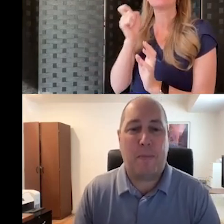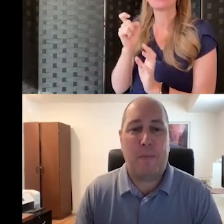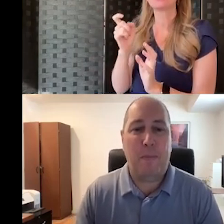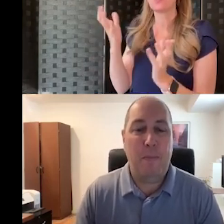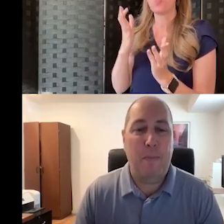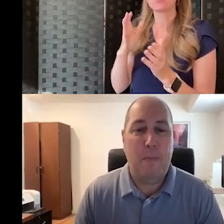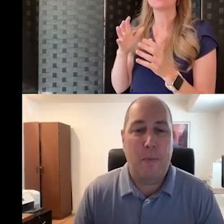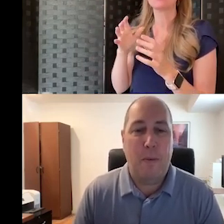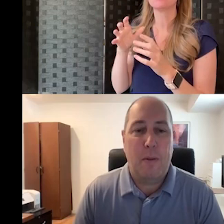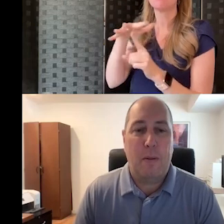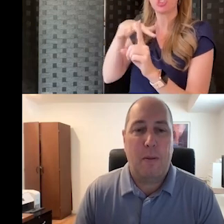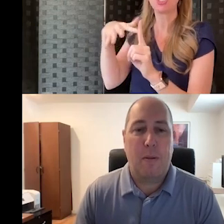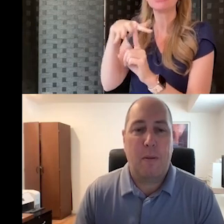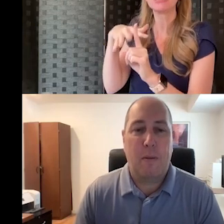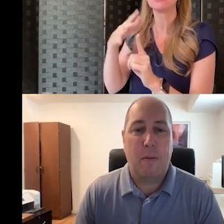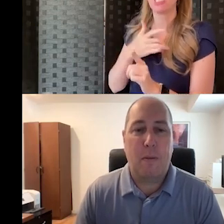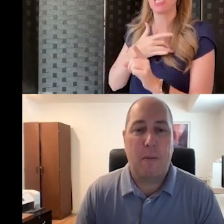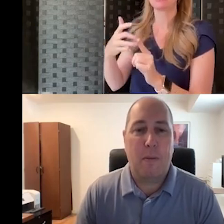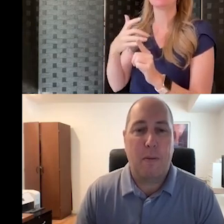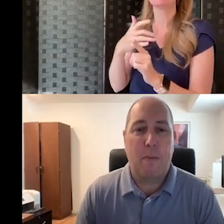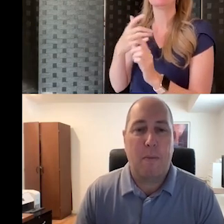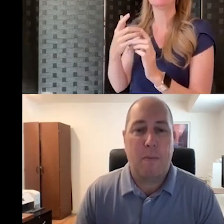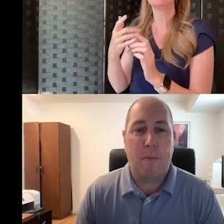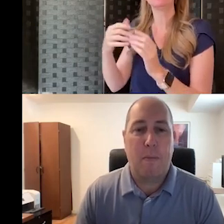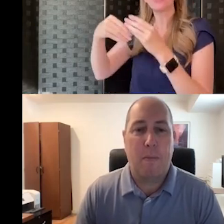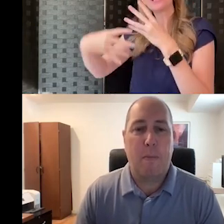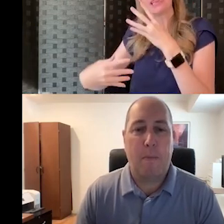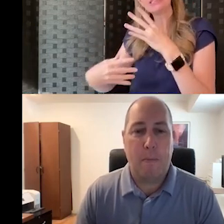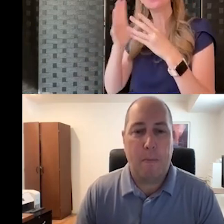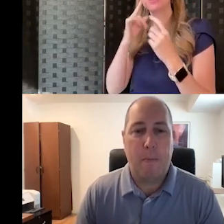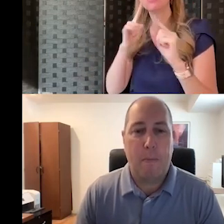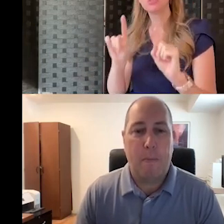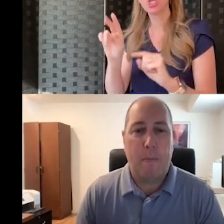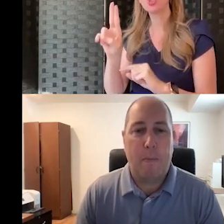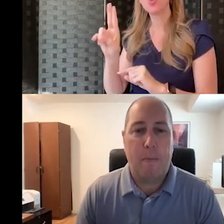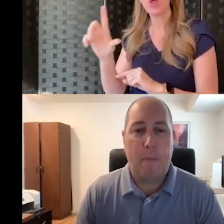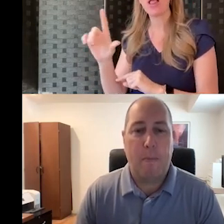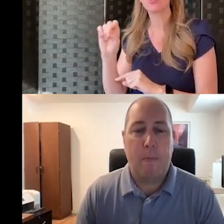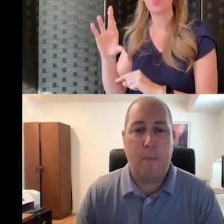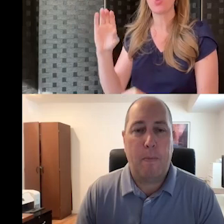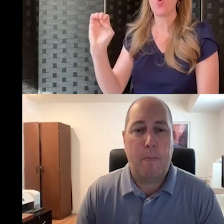Sometimes a regular list is good enough, just a UL or even an OL if you are